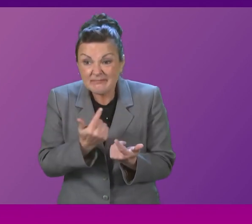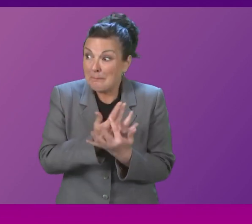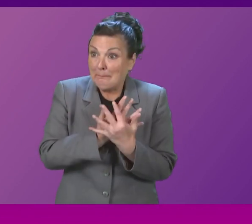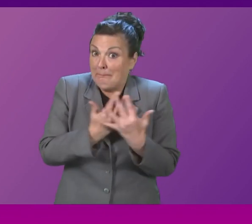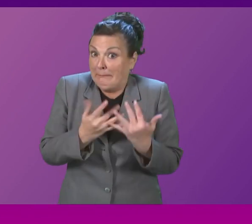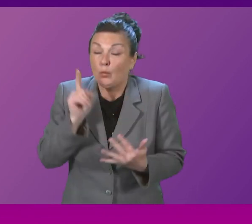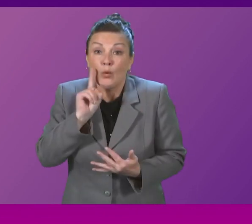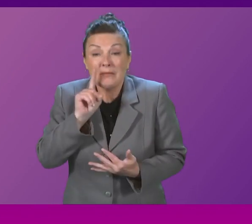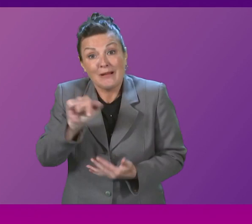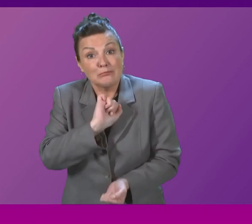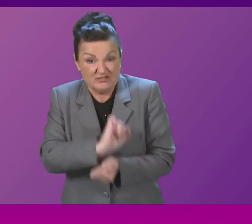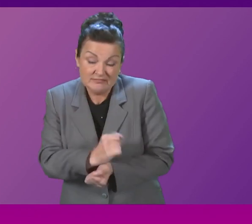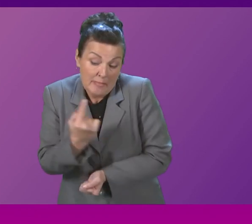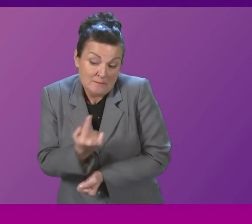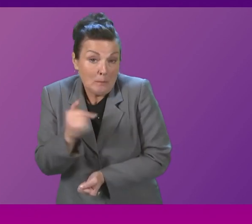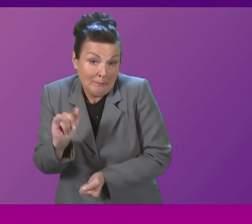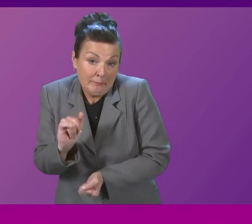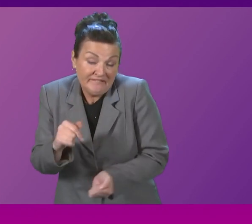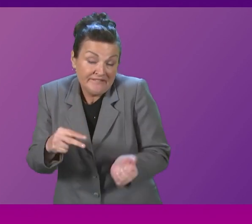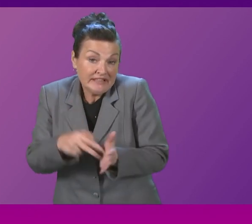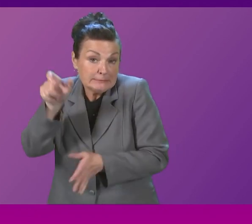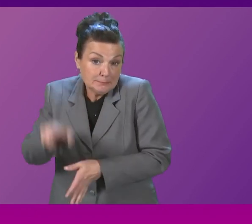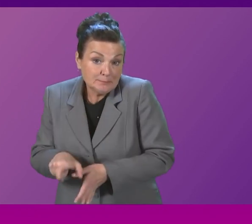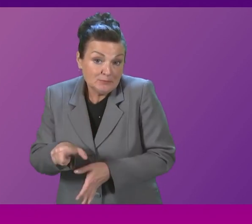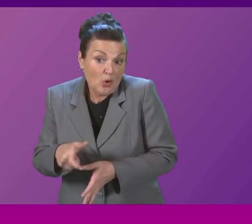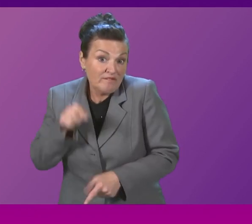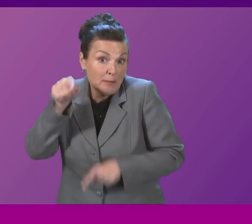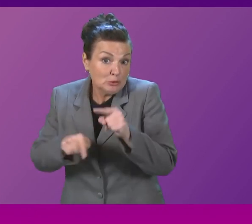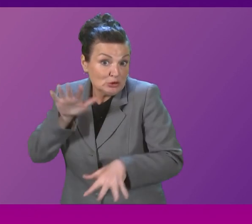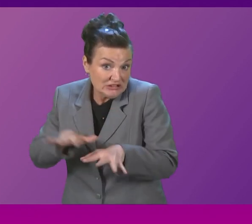in prison will be the victims of abuse and will be vulnerable in many respects.